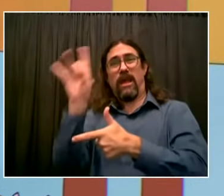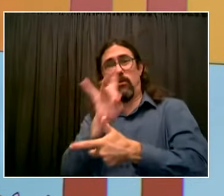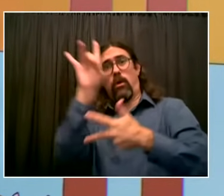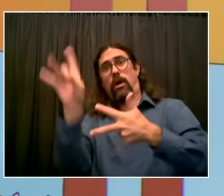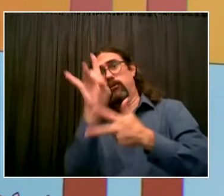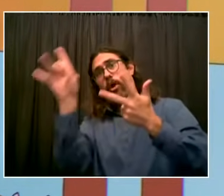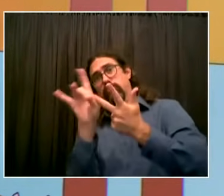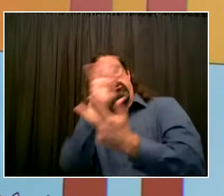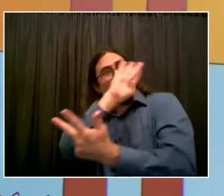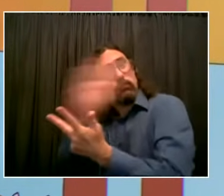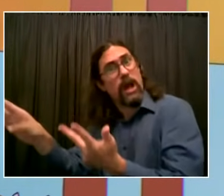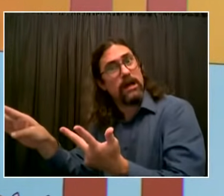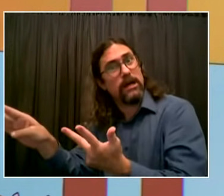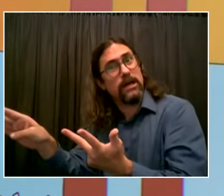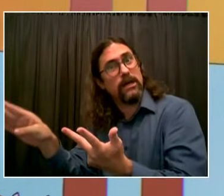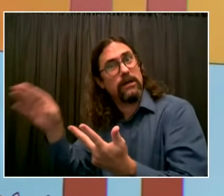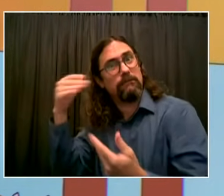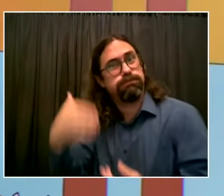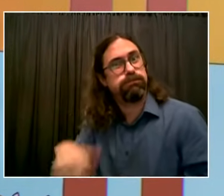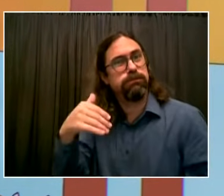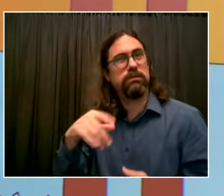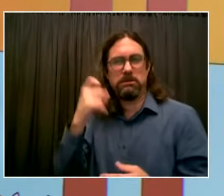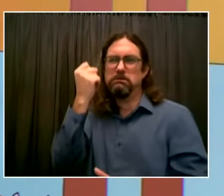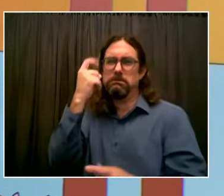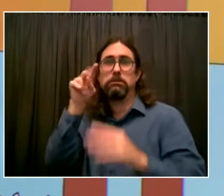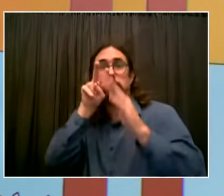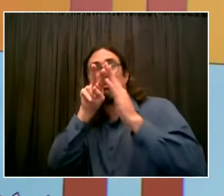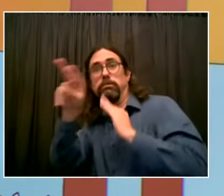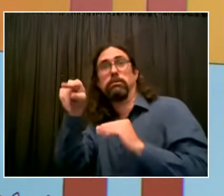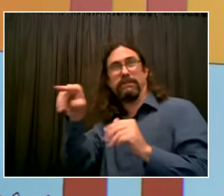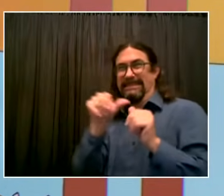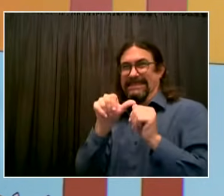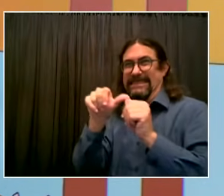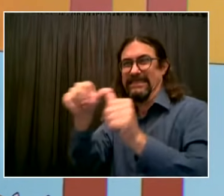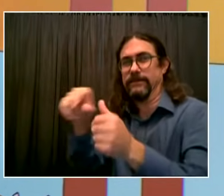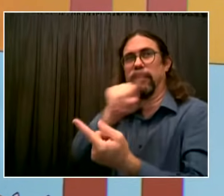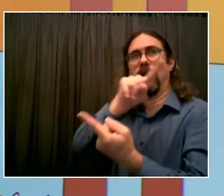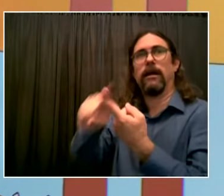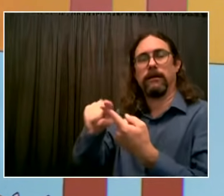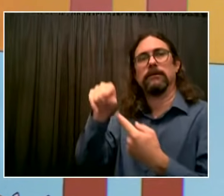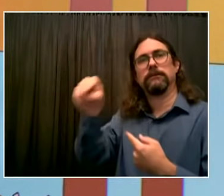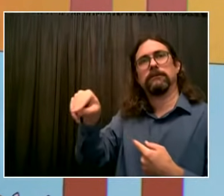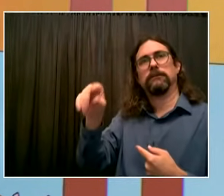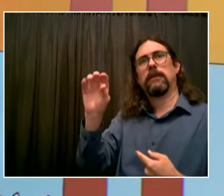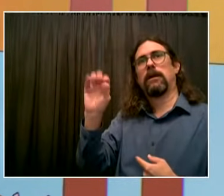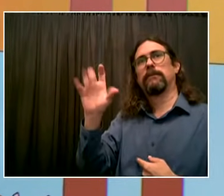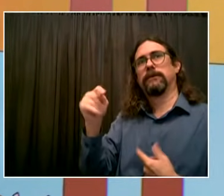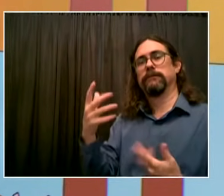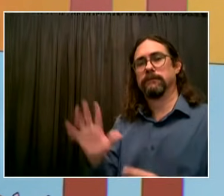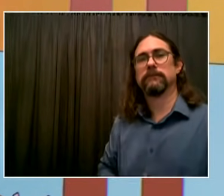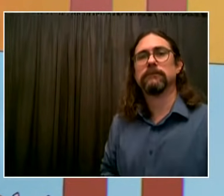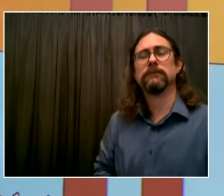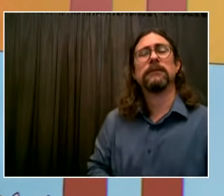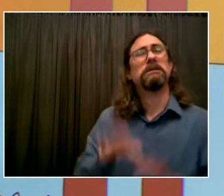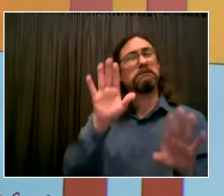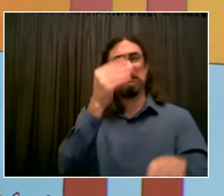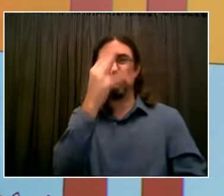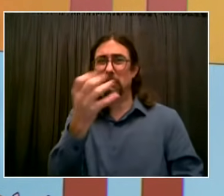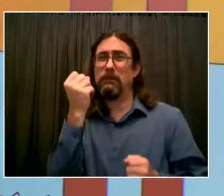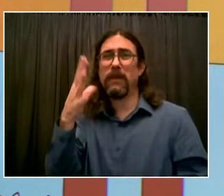REWARDING THE VAST MAJORITY OF OFFICERS WHO■ç HAVE DONE THE RIGHT THING. I WANT TO COMMEND AND THANK THE VAST MAJORITY OF